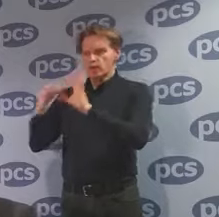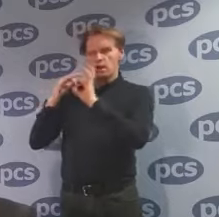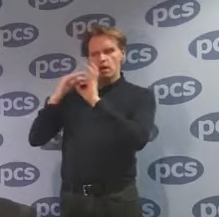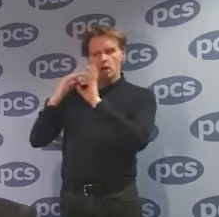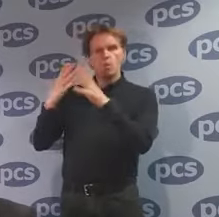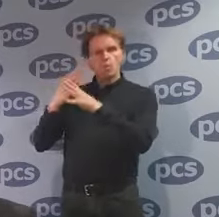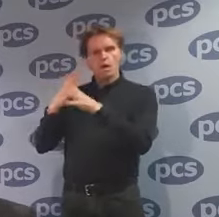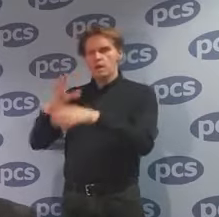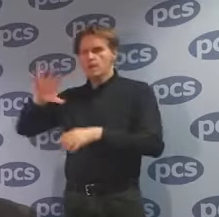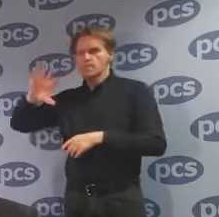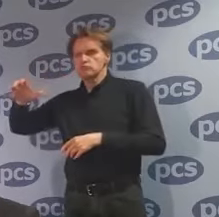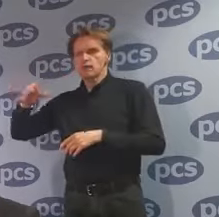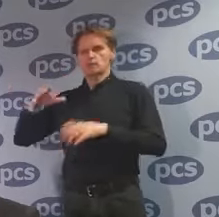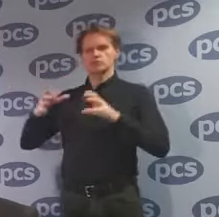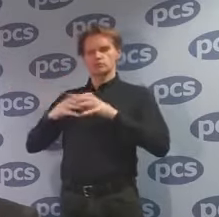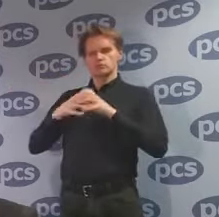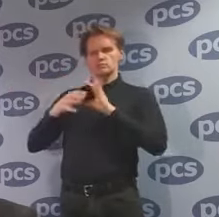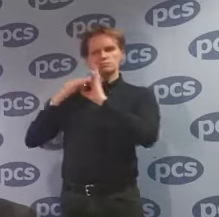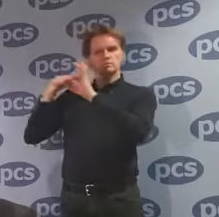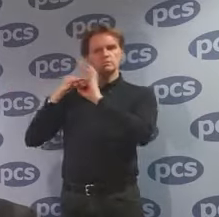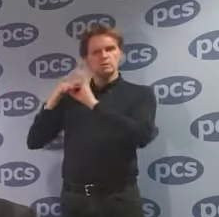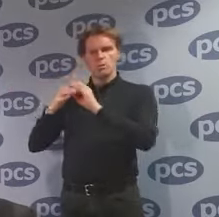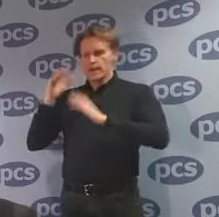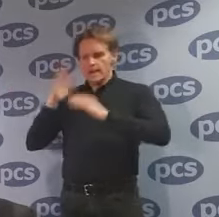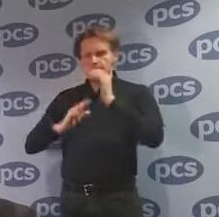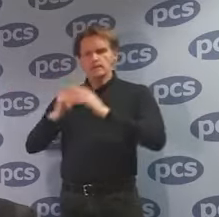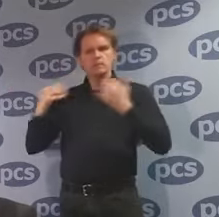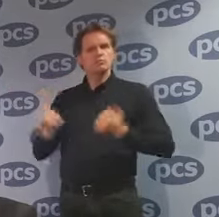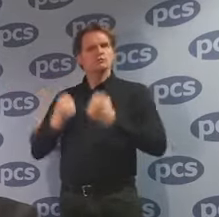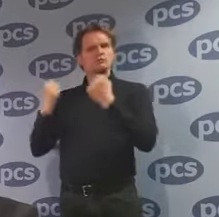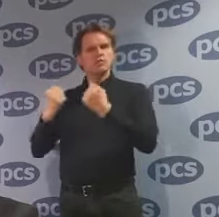and build the union participation and membership levels but of course what we